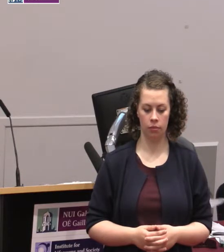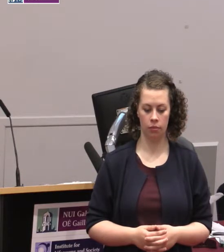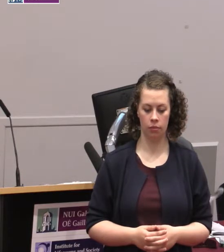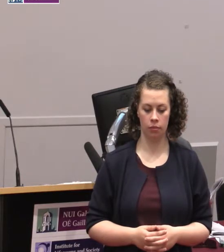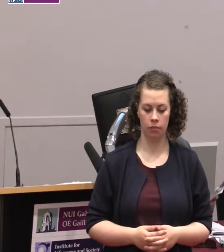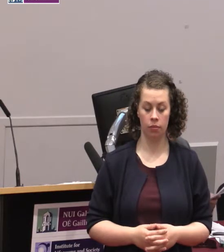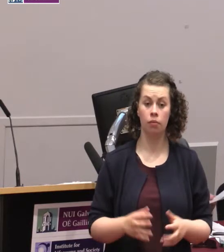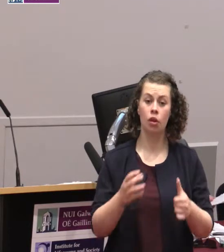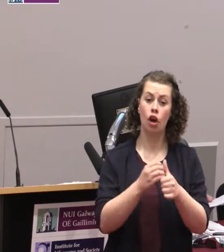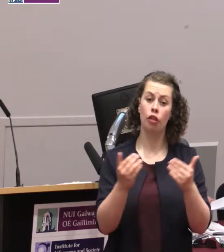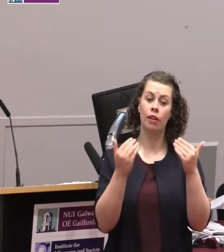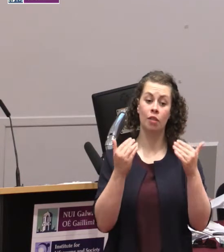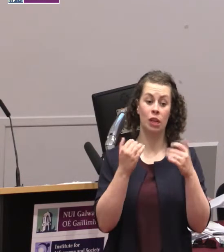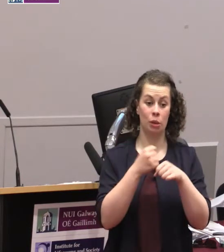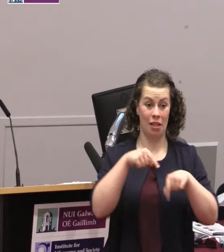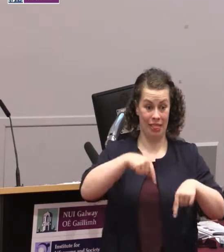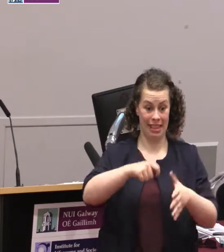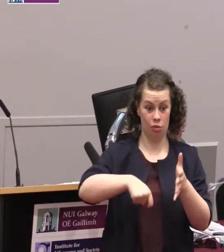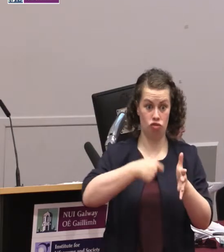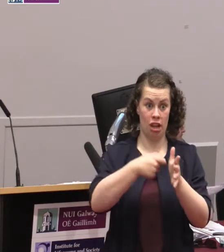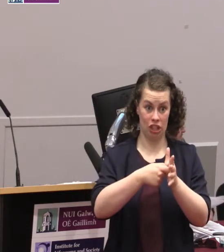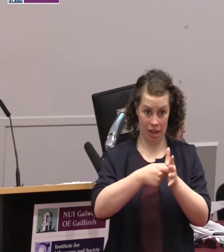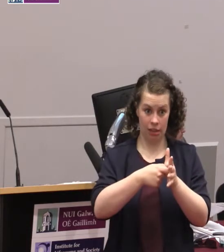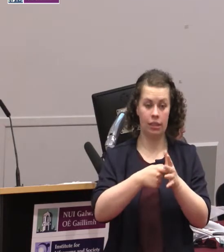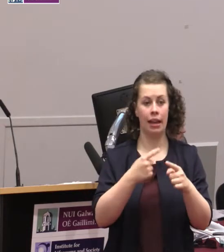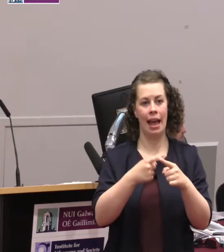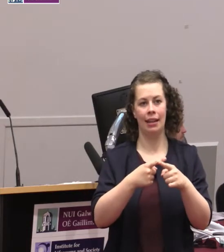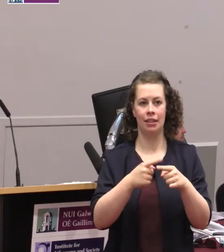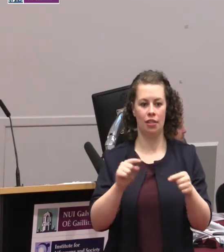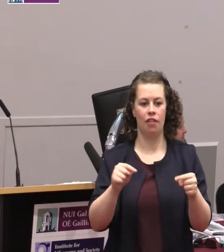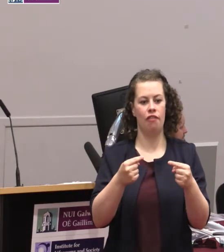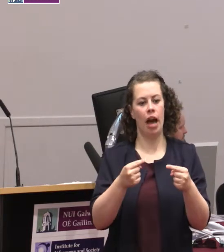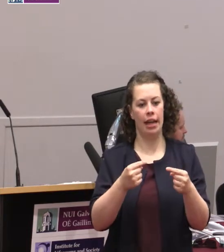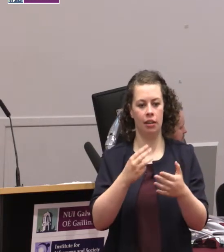Other information about this project, and the final version of the publication, you